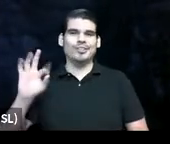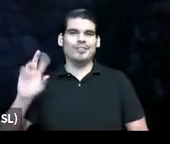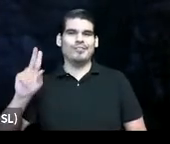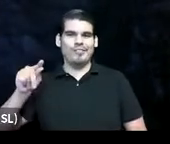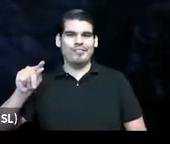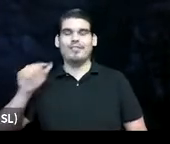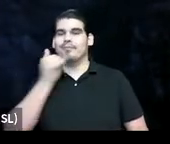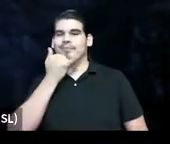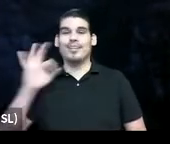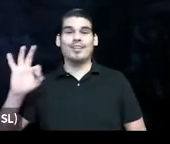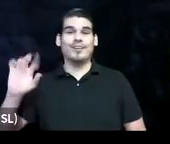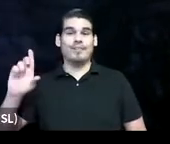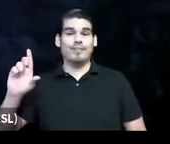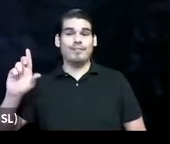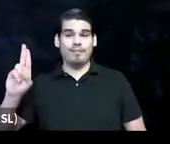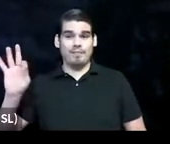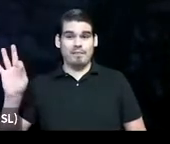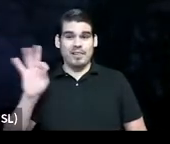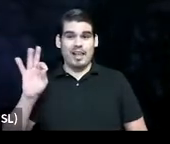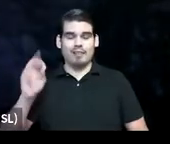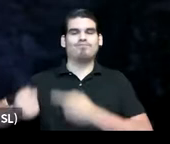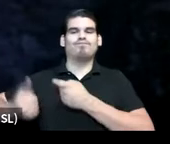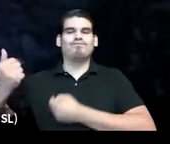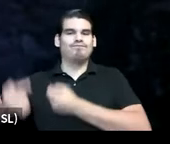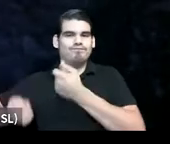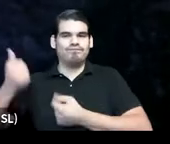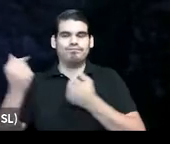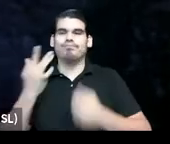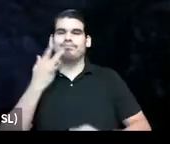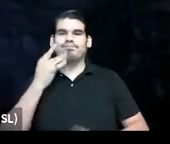Smart goals is an acronym basically means that a goal has to be specific,